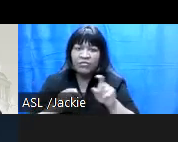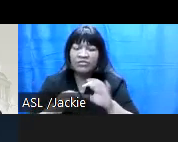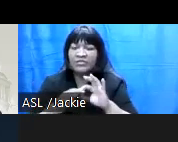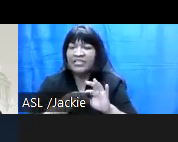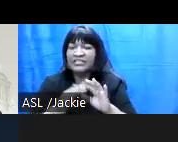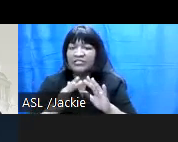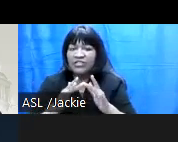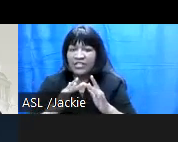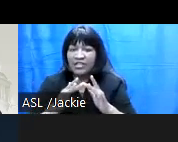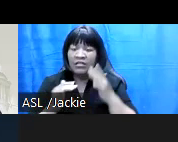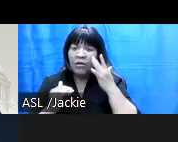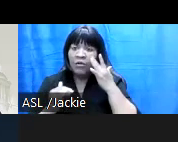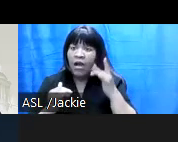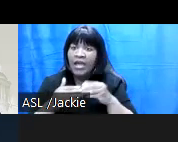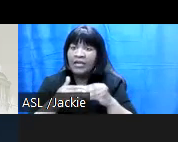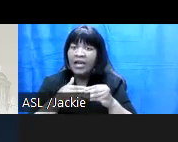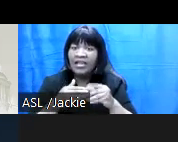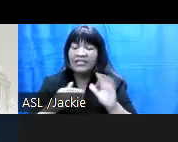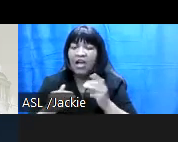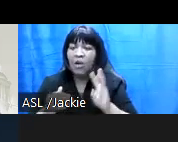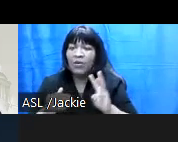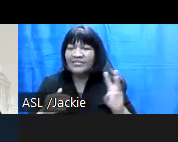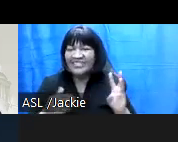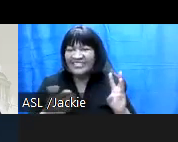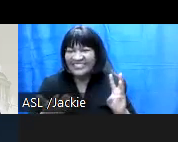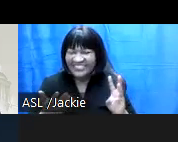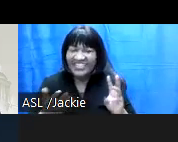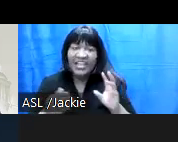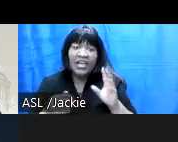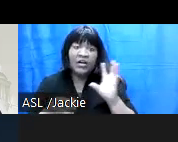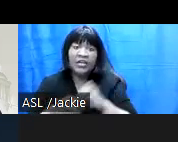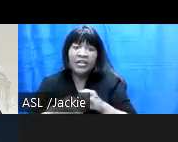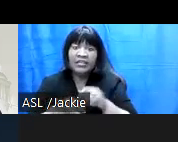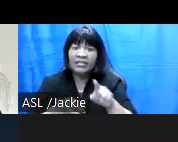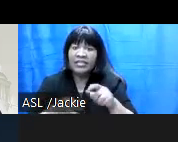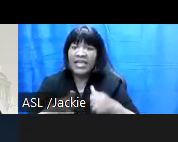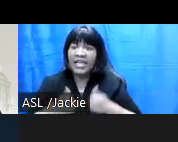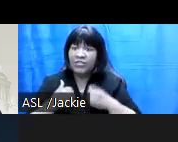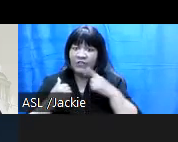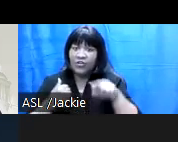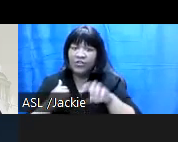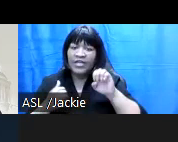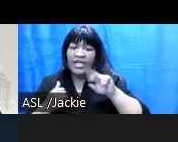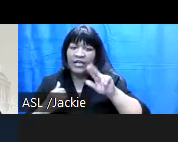the internet because the guidelines are on our webpage. In the address bar you type equity.wa.gov